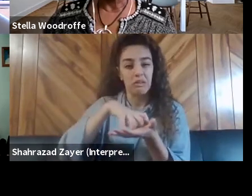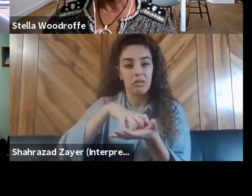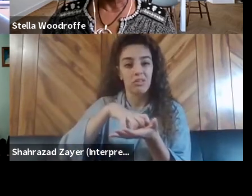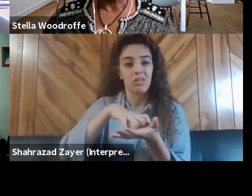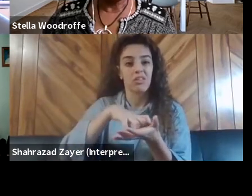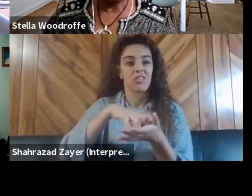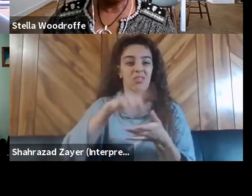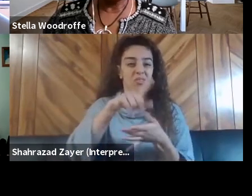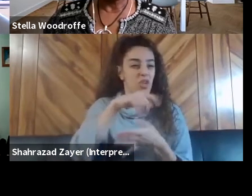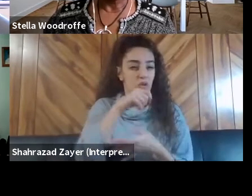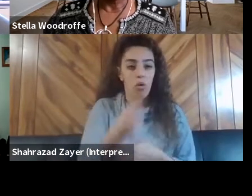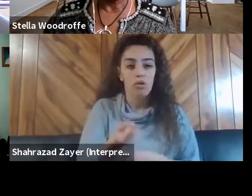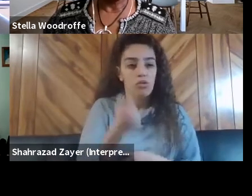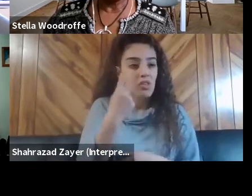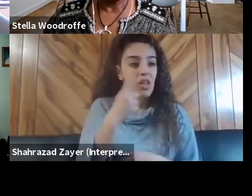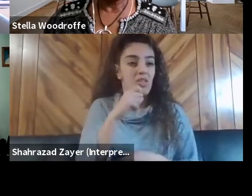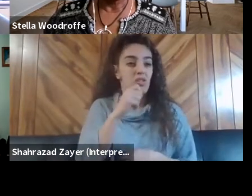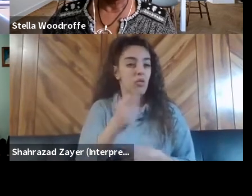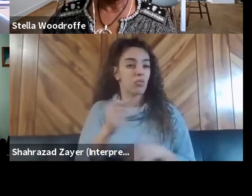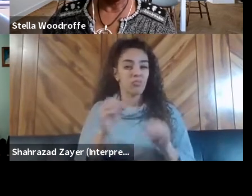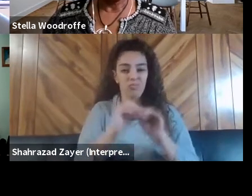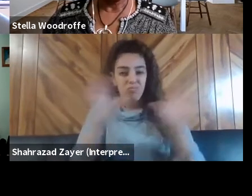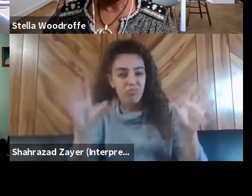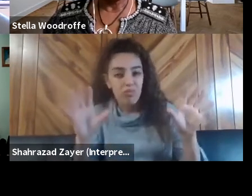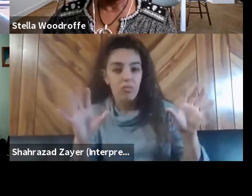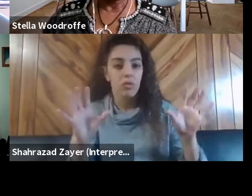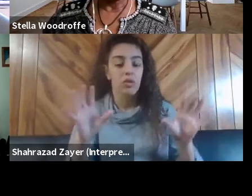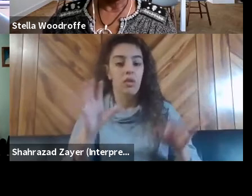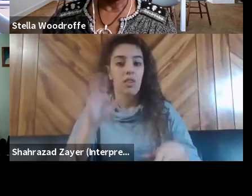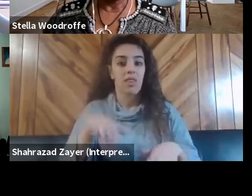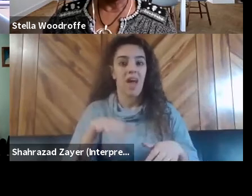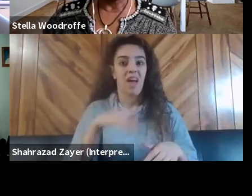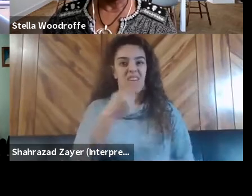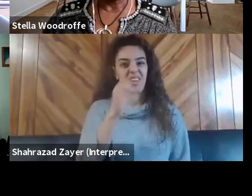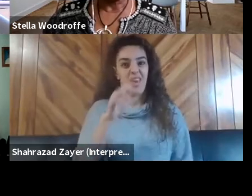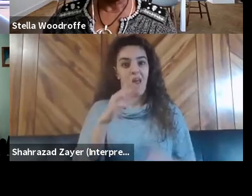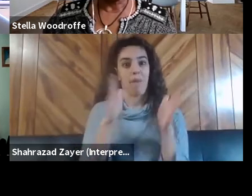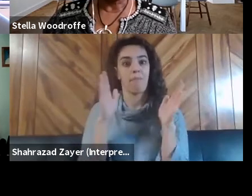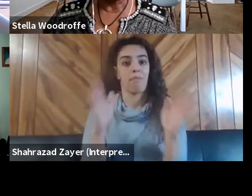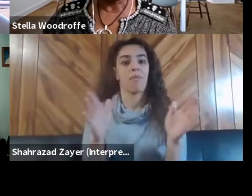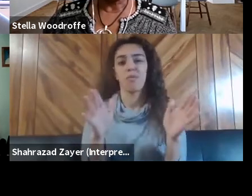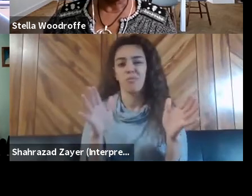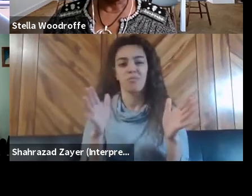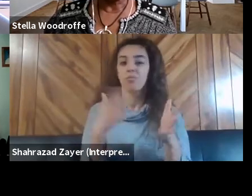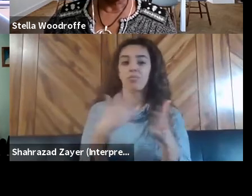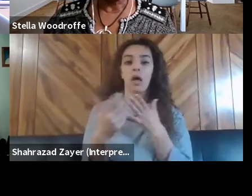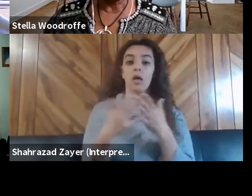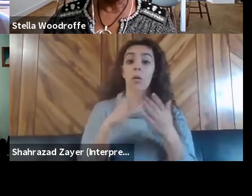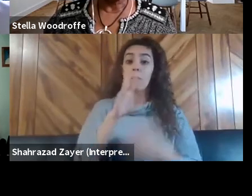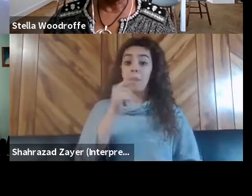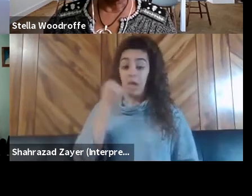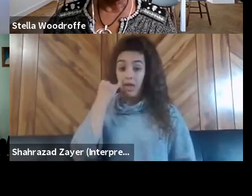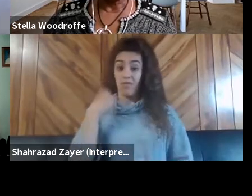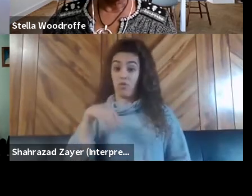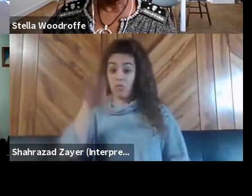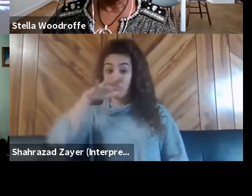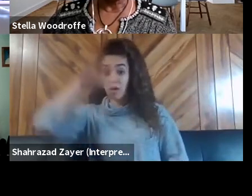see, or the thing, whatever gap was, you know, what, you're the parent. And if you're a good advocate, advocate for your kid,